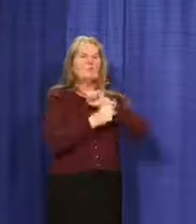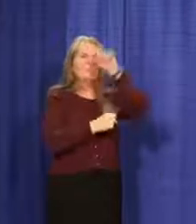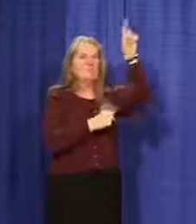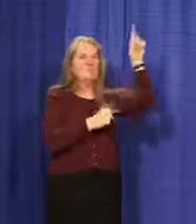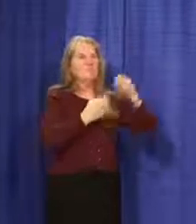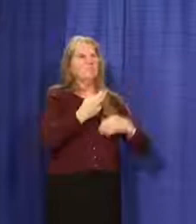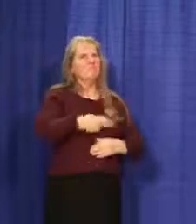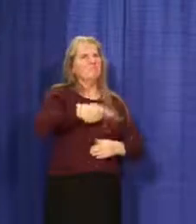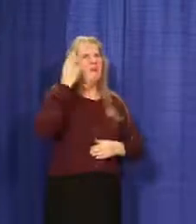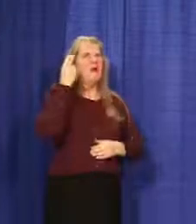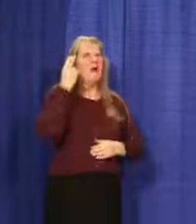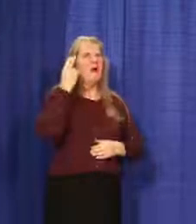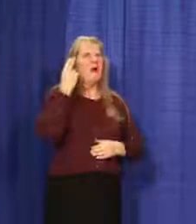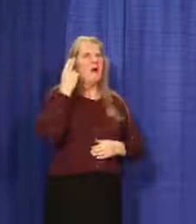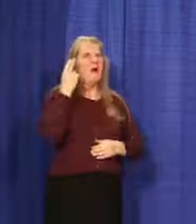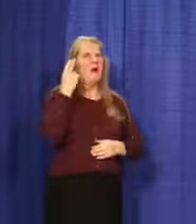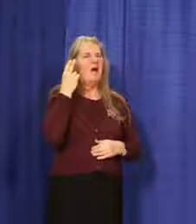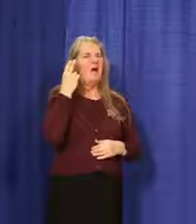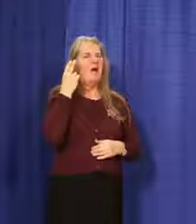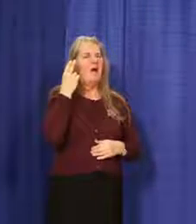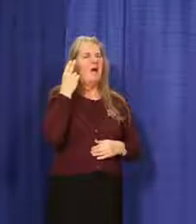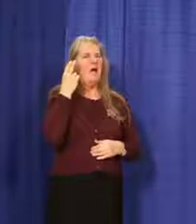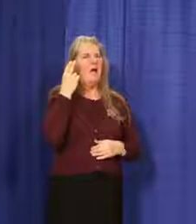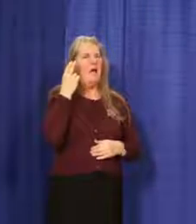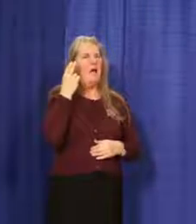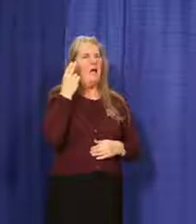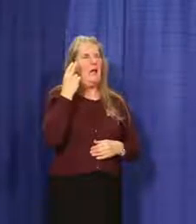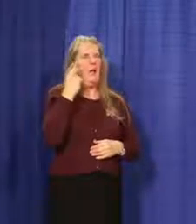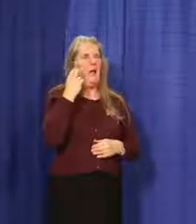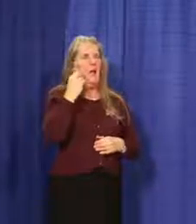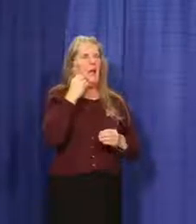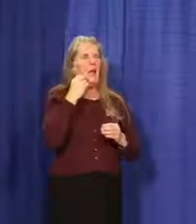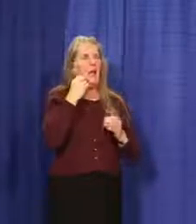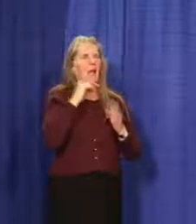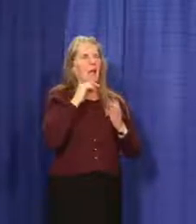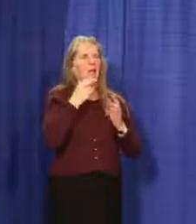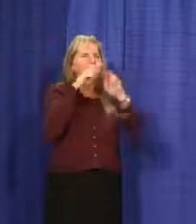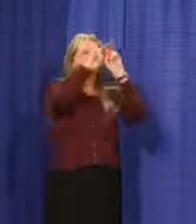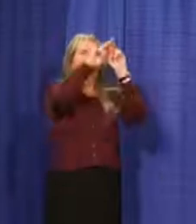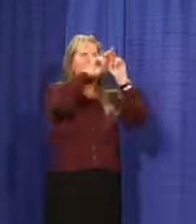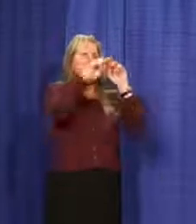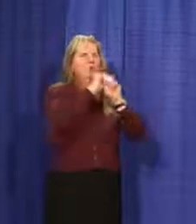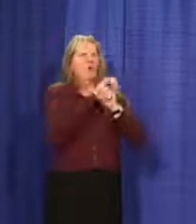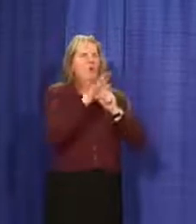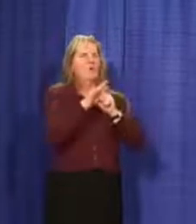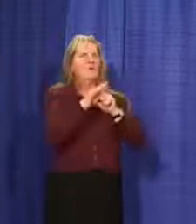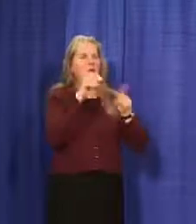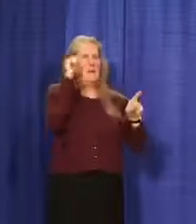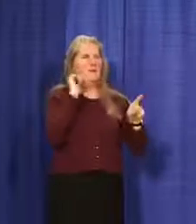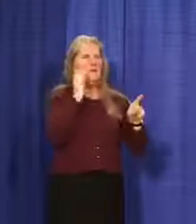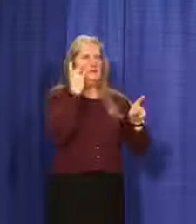there is a high degree of surge in covert cases that are